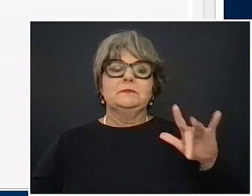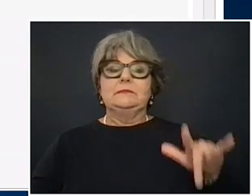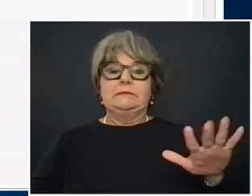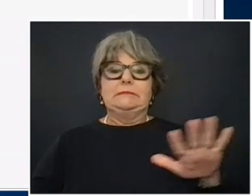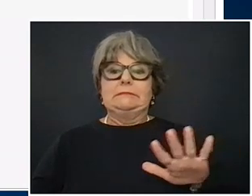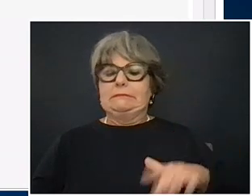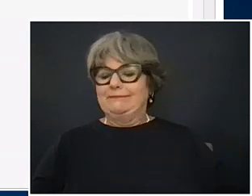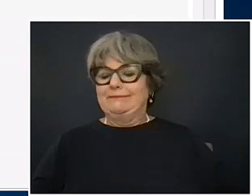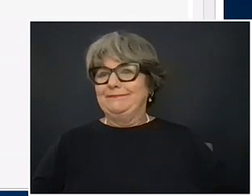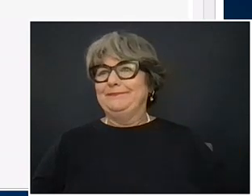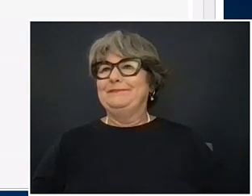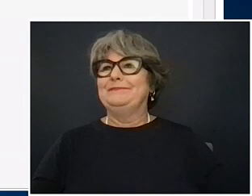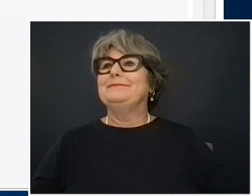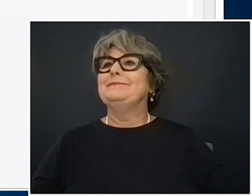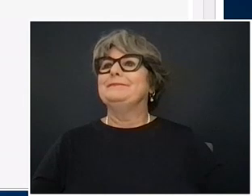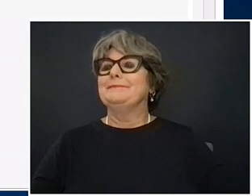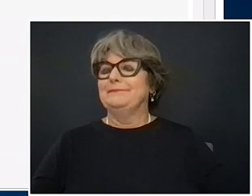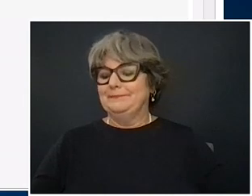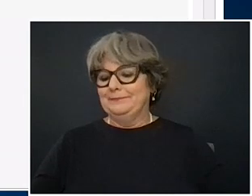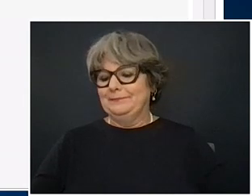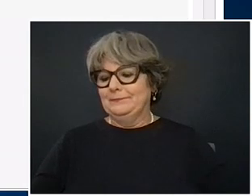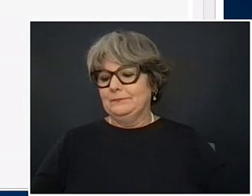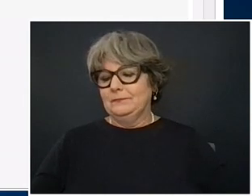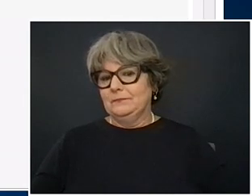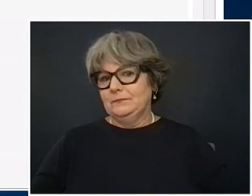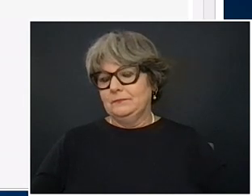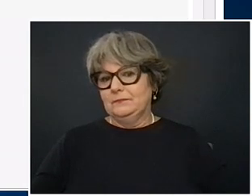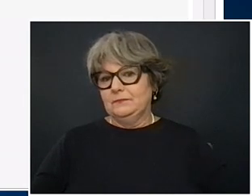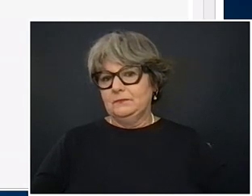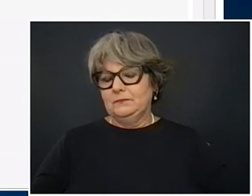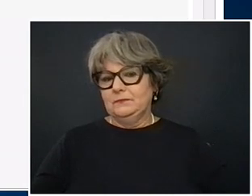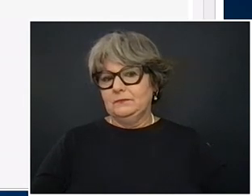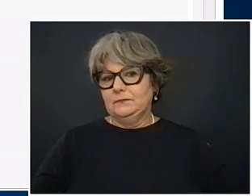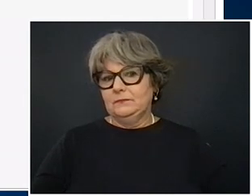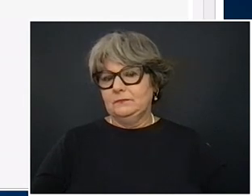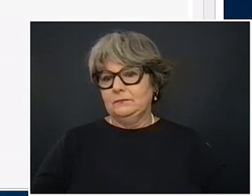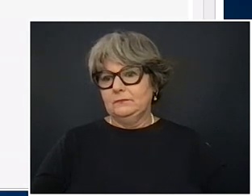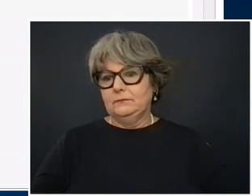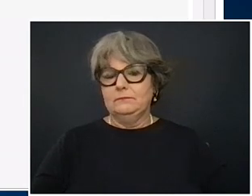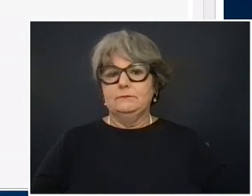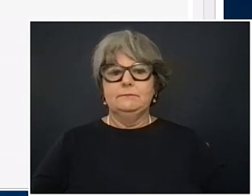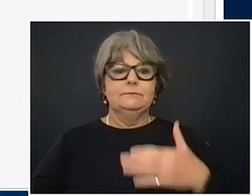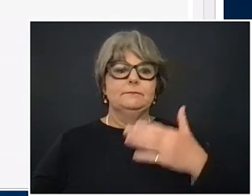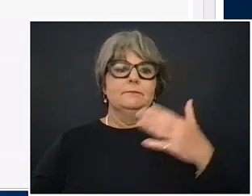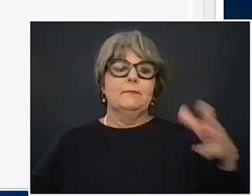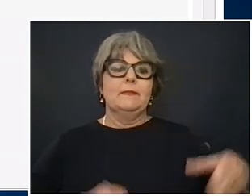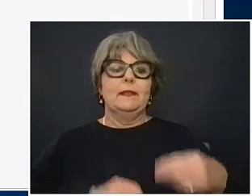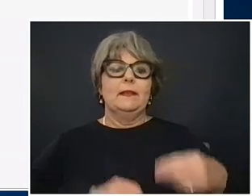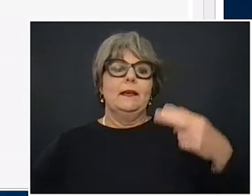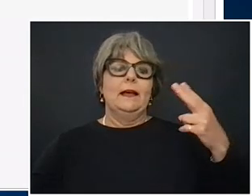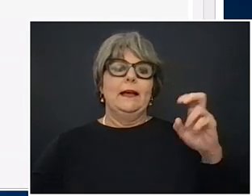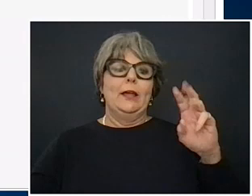so don't worry, okay? Alright. Anything you wanted to add, Herman, before we do a temperature check